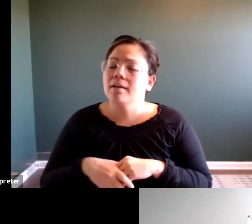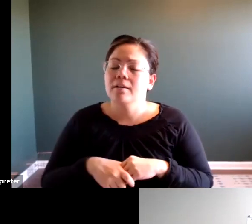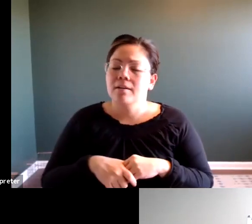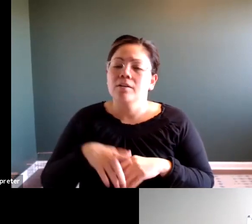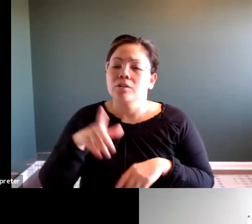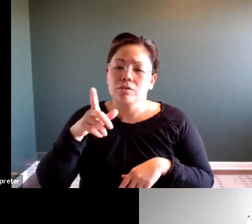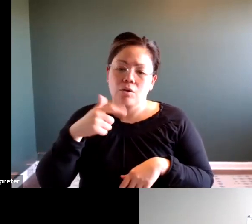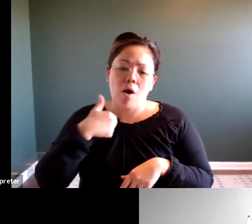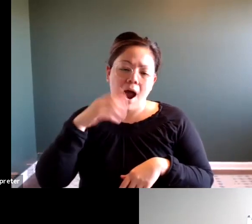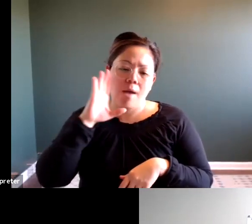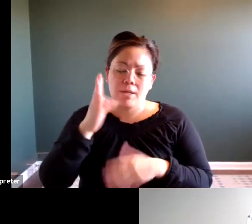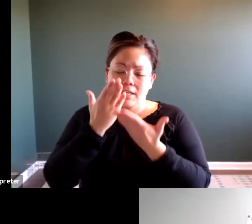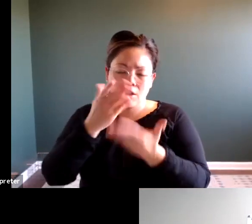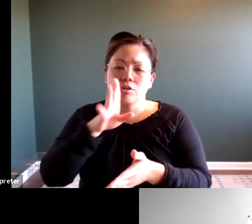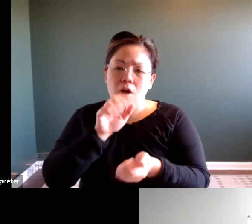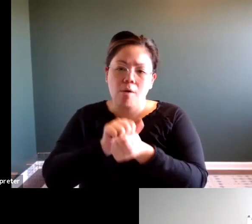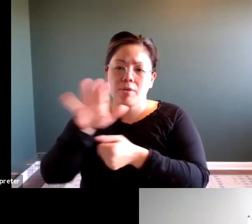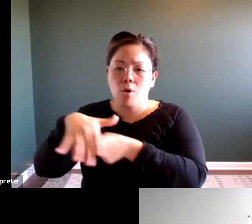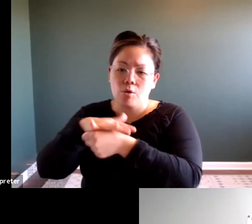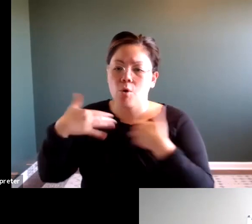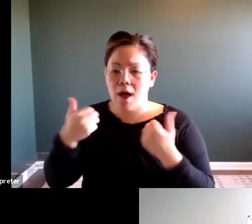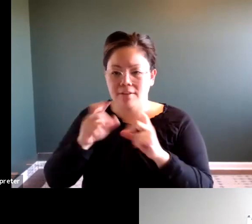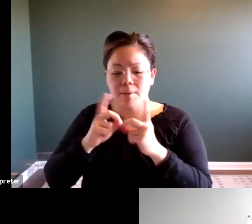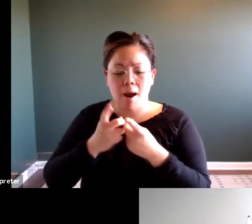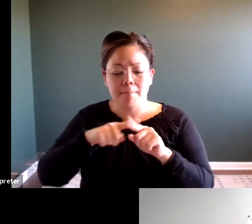So I would talk to your local health department but those numbers are in total.